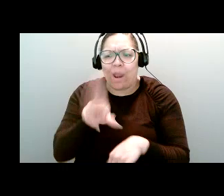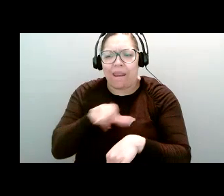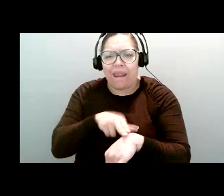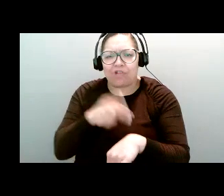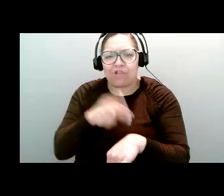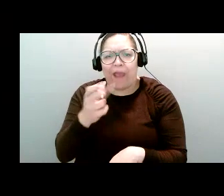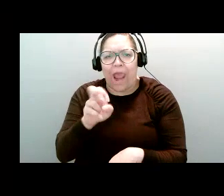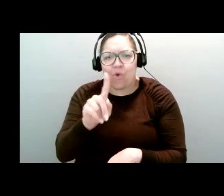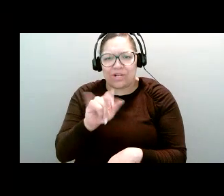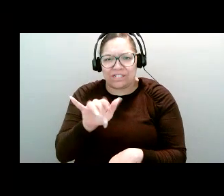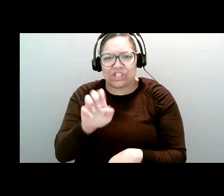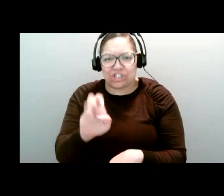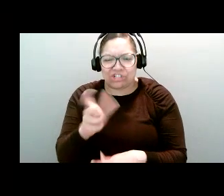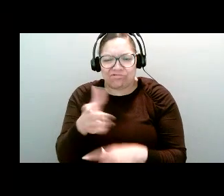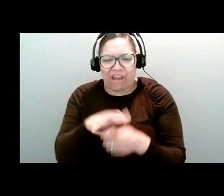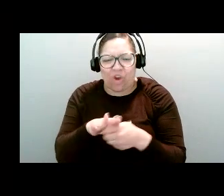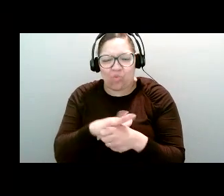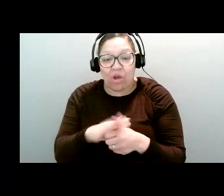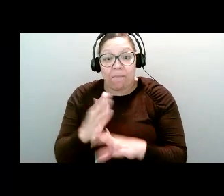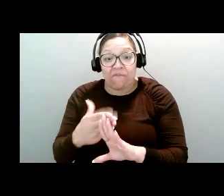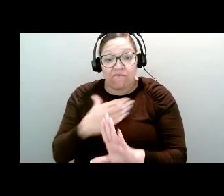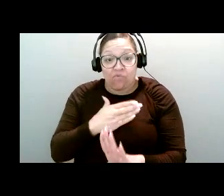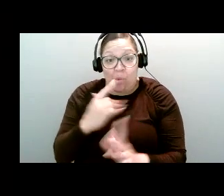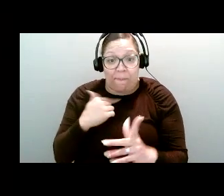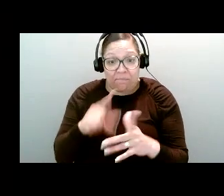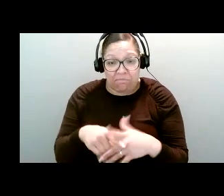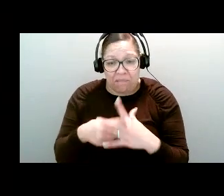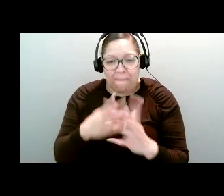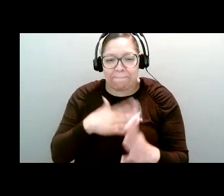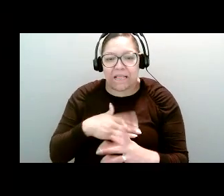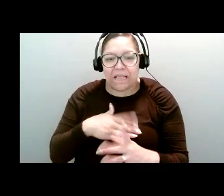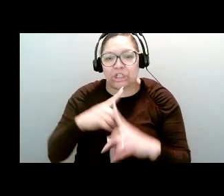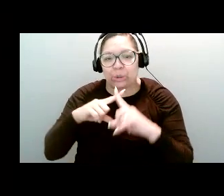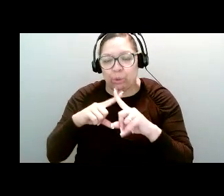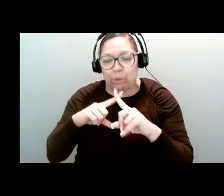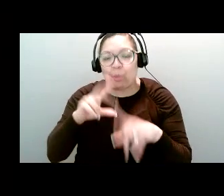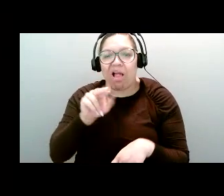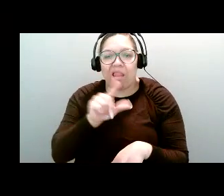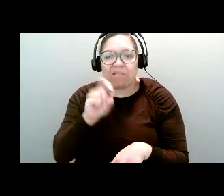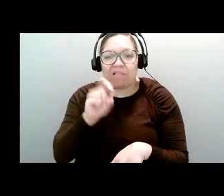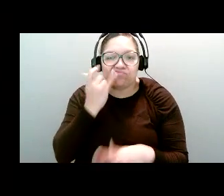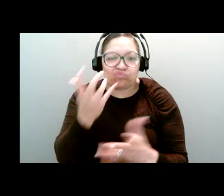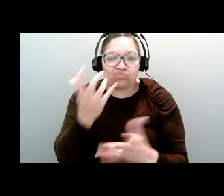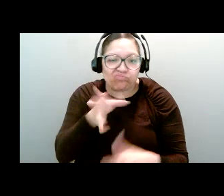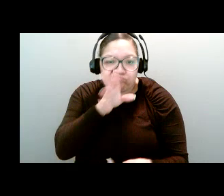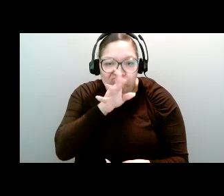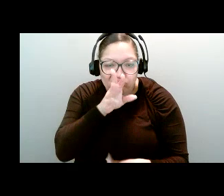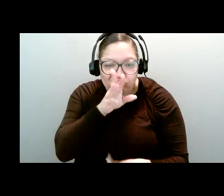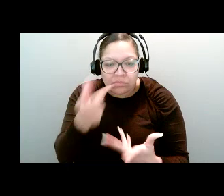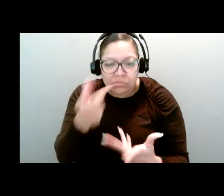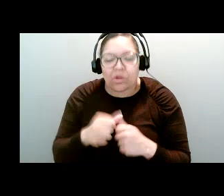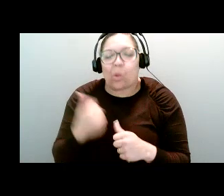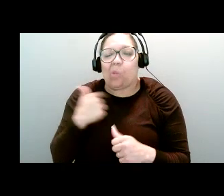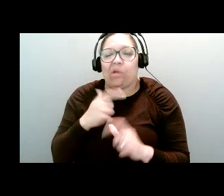Before we begin, I ask you to please mute your microphones unless you are speaking so we can help lessen background noise.